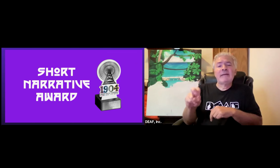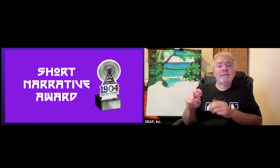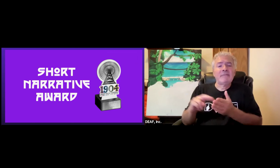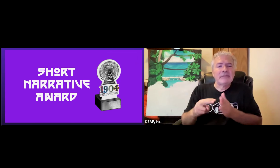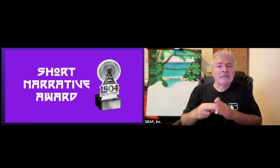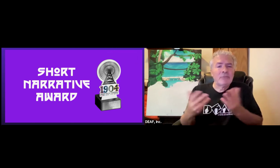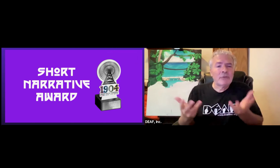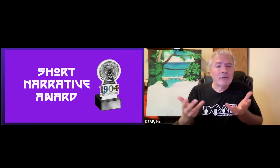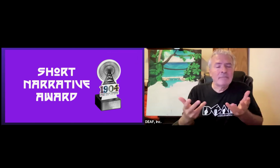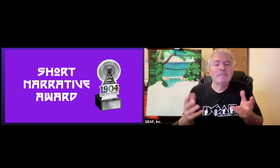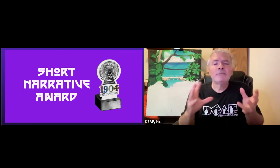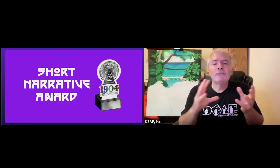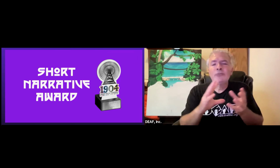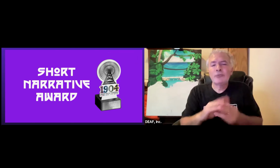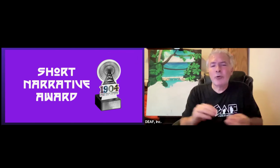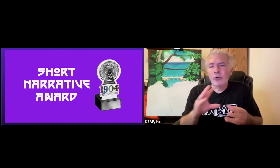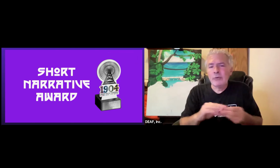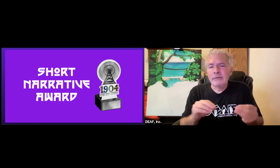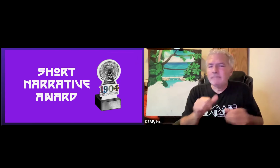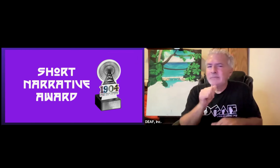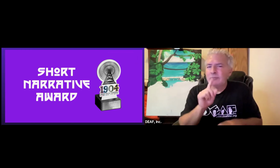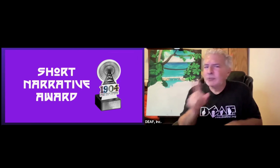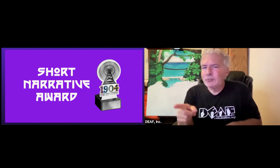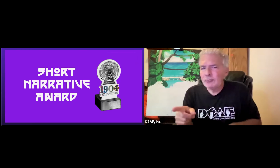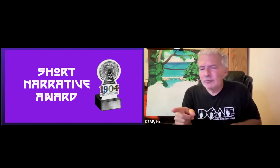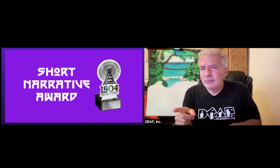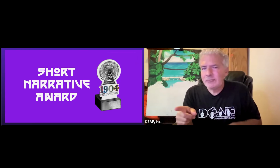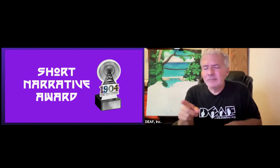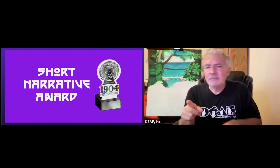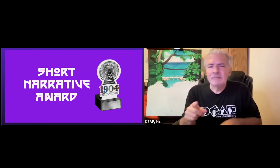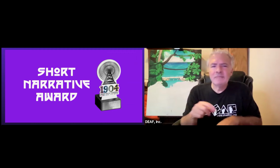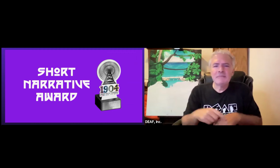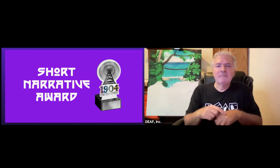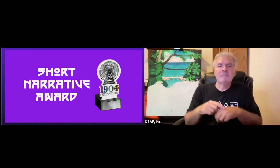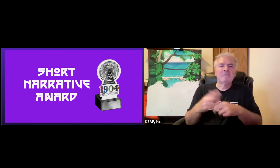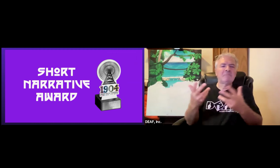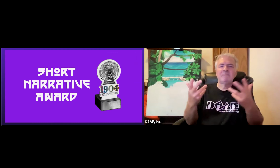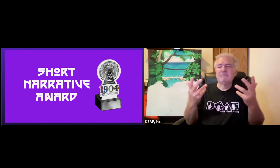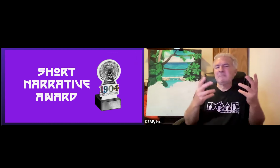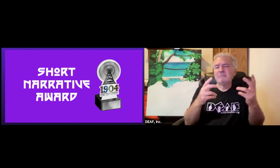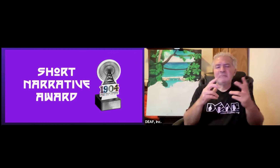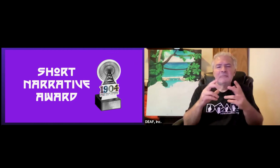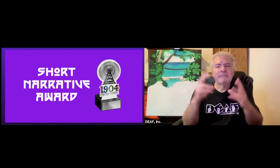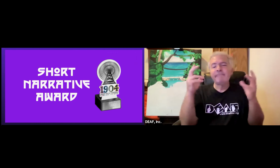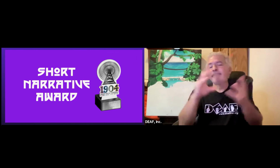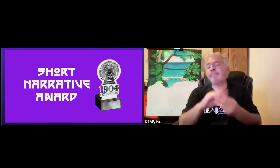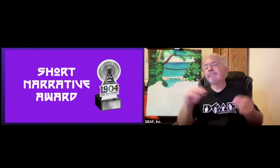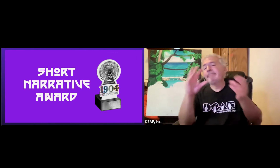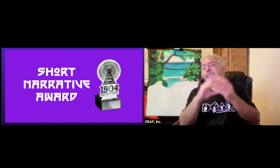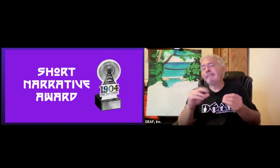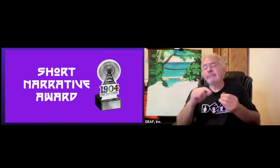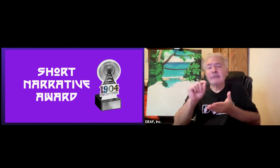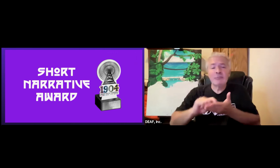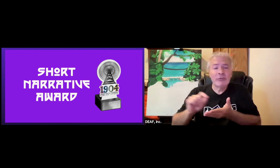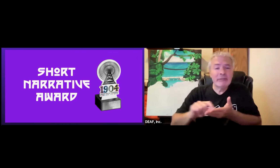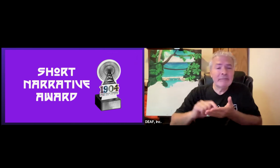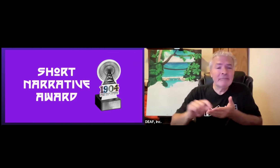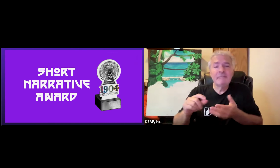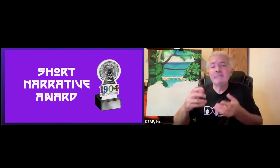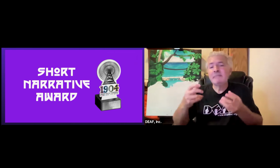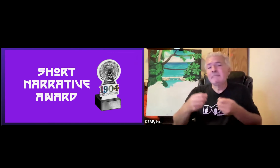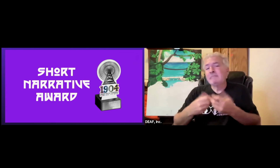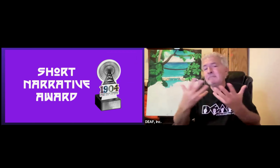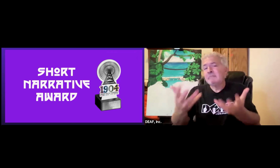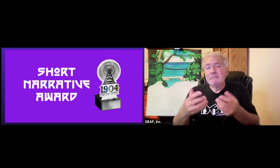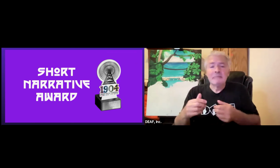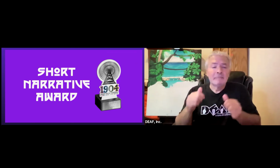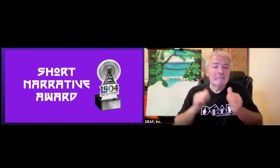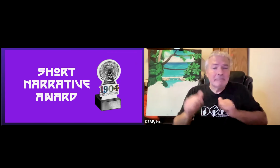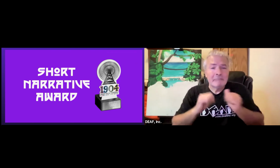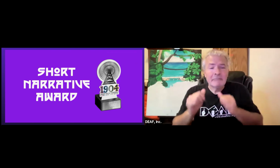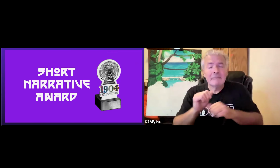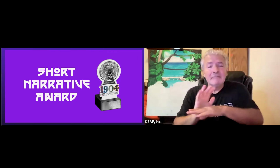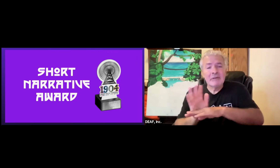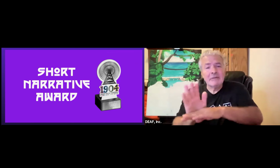Narrative means stories. They're fictional stories.